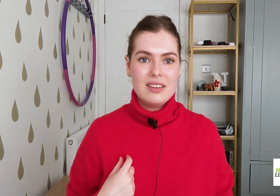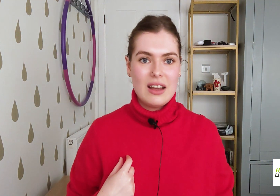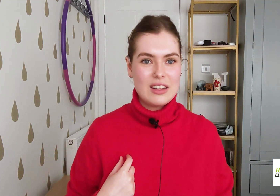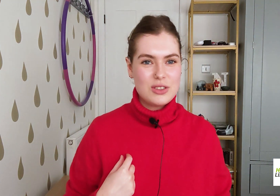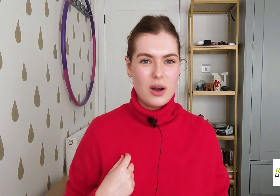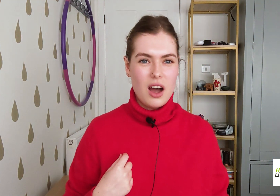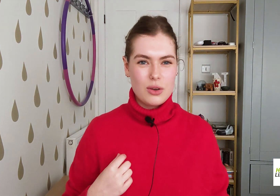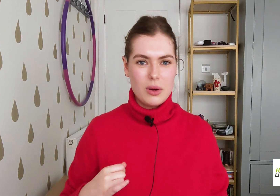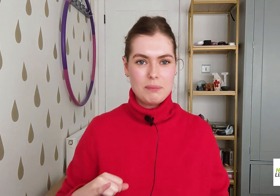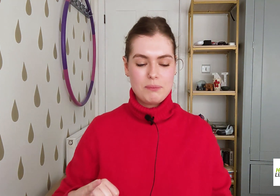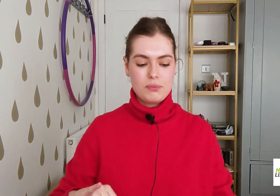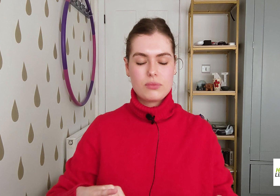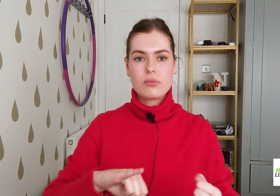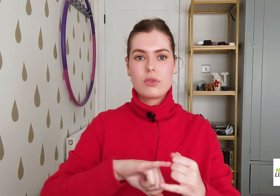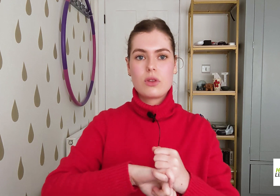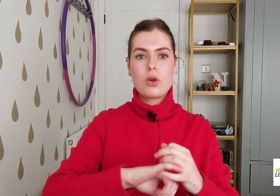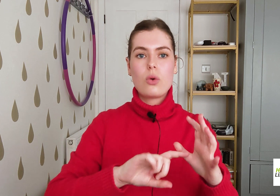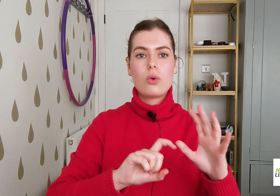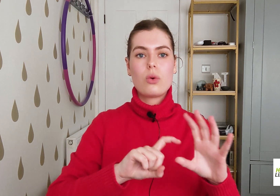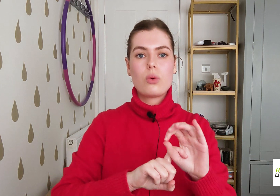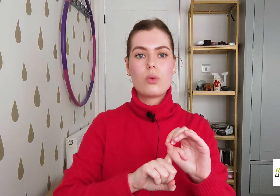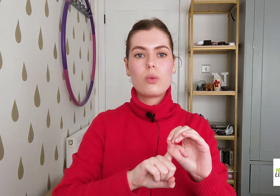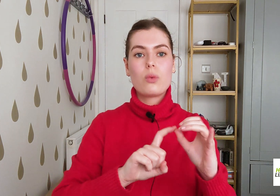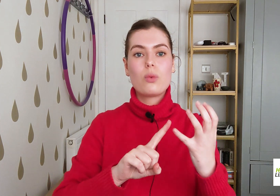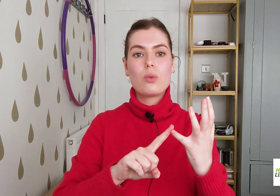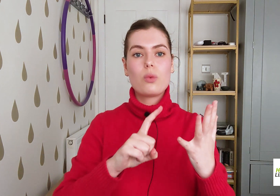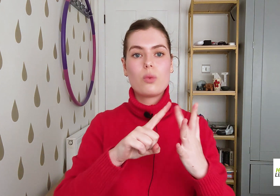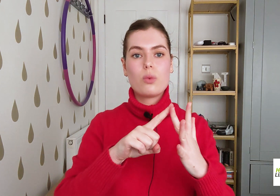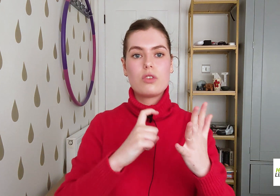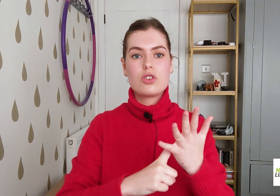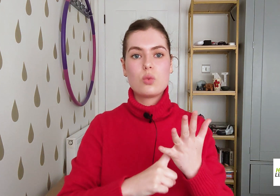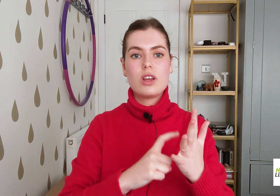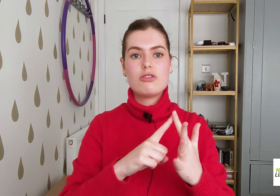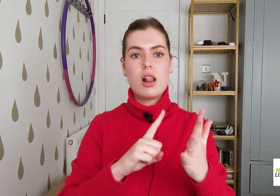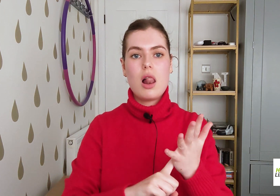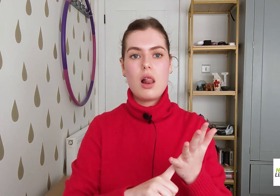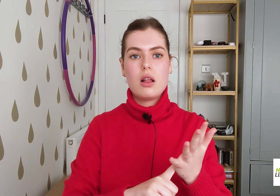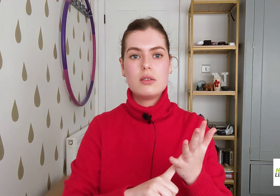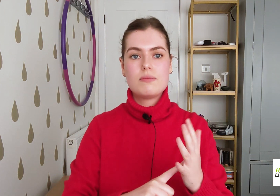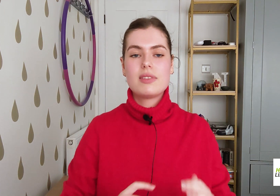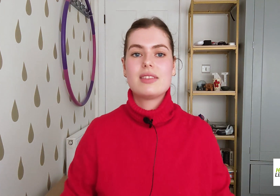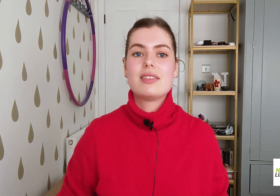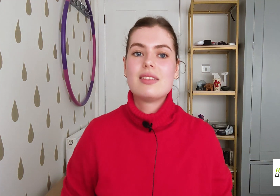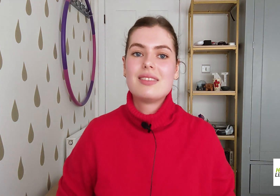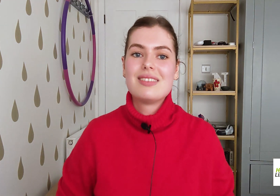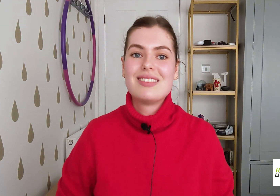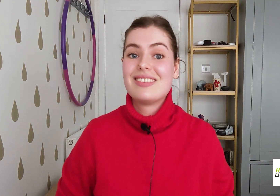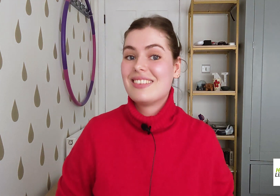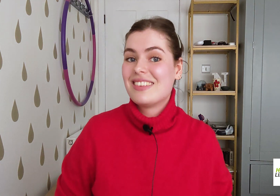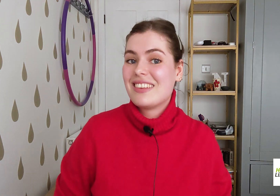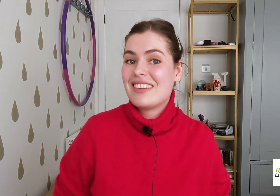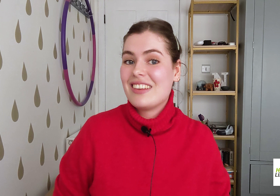Now, let's do a harder one.